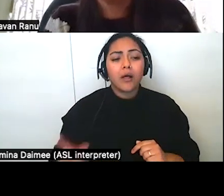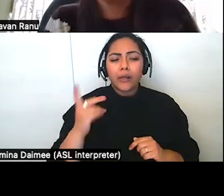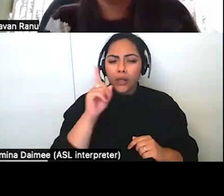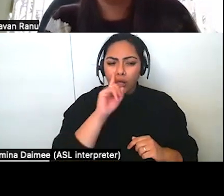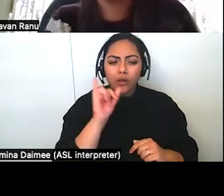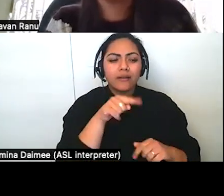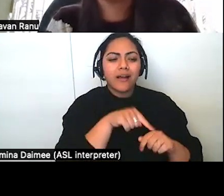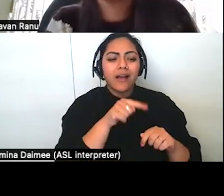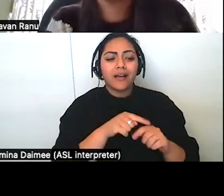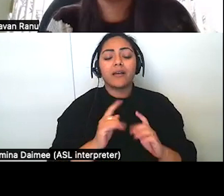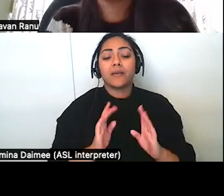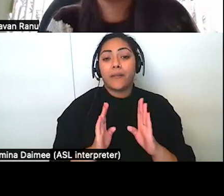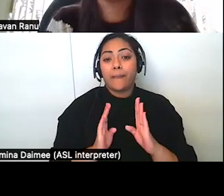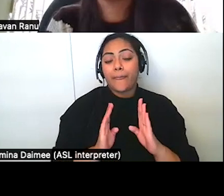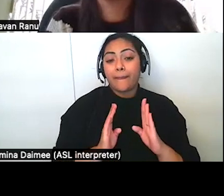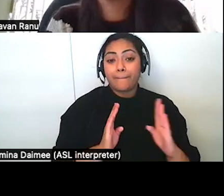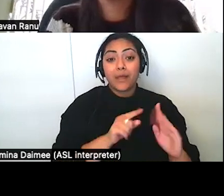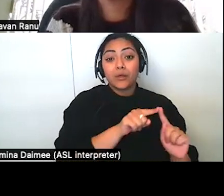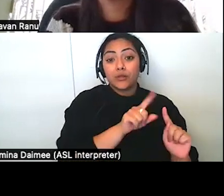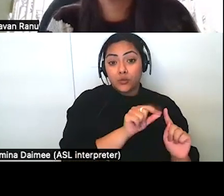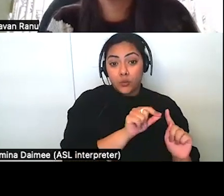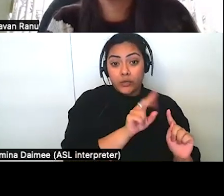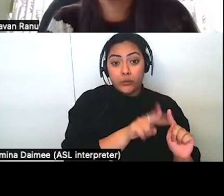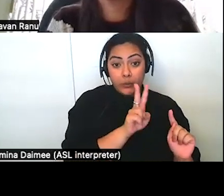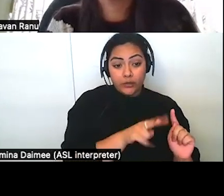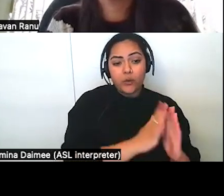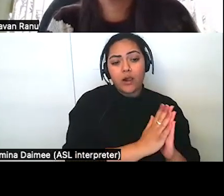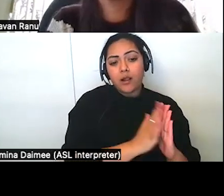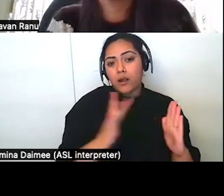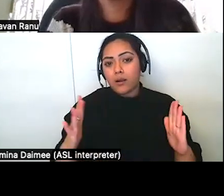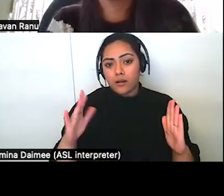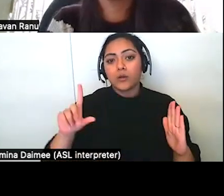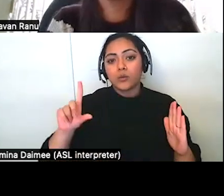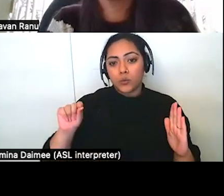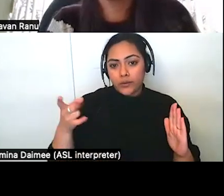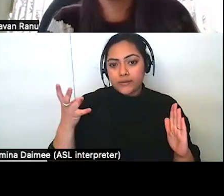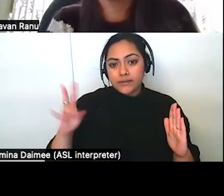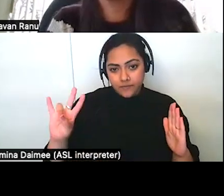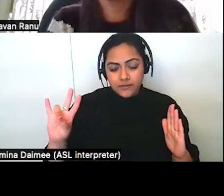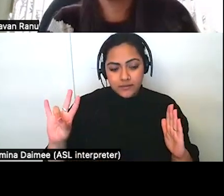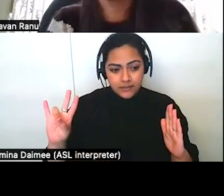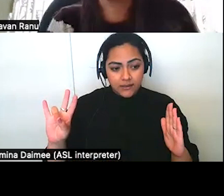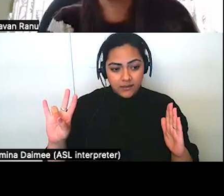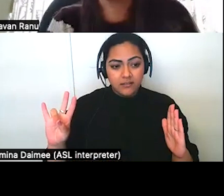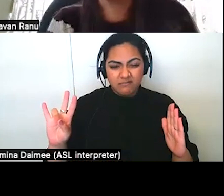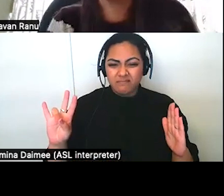here on the left, and 2017 on the right. Things have been generally down over the last three years